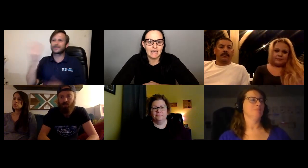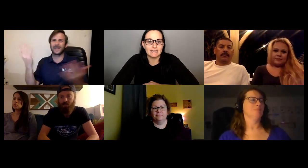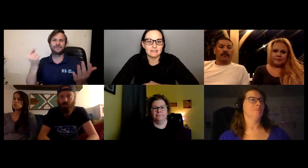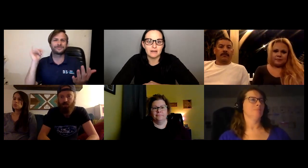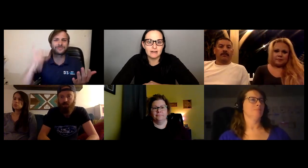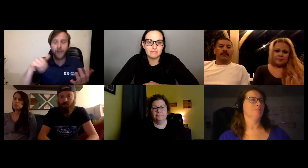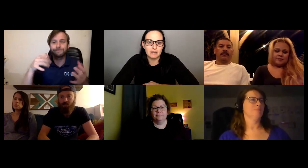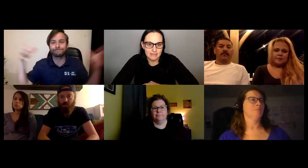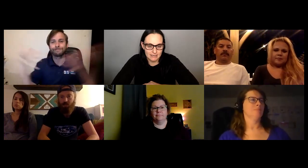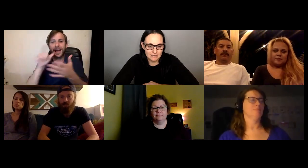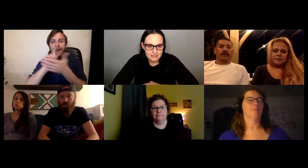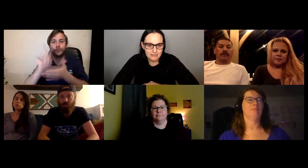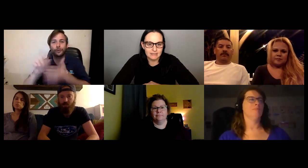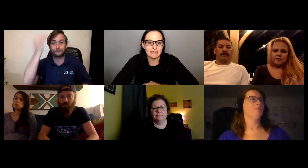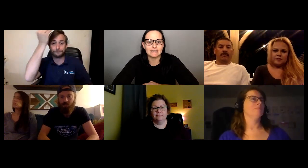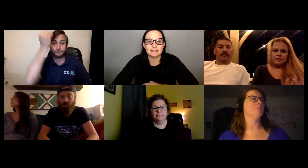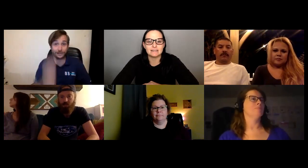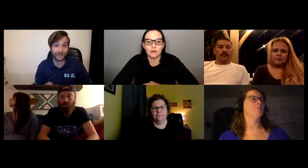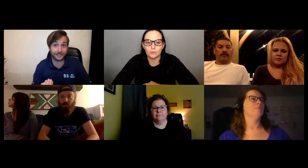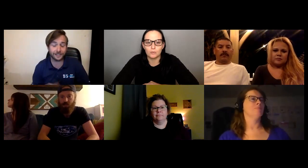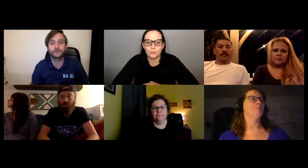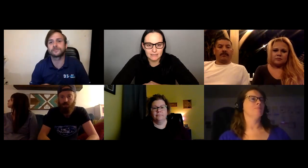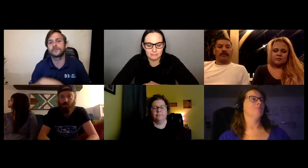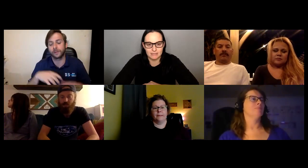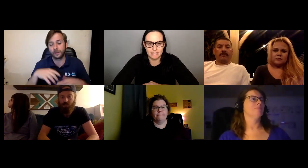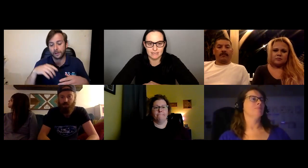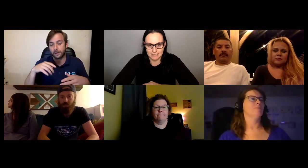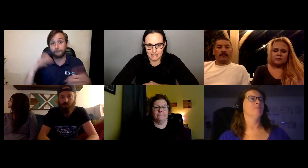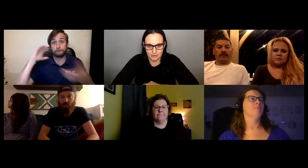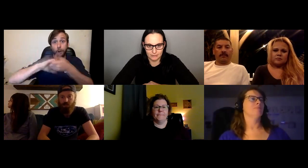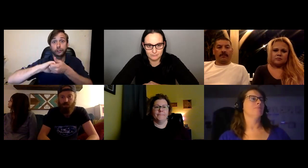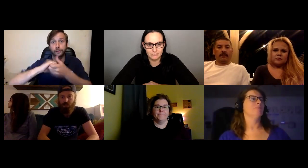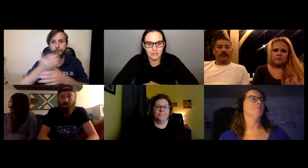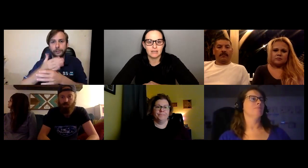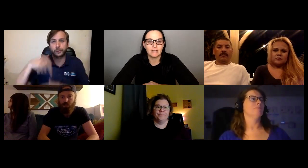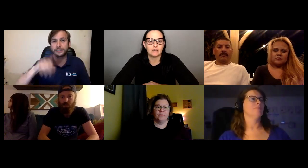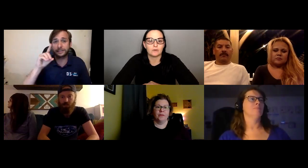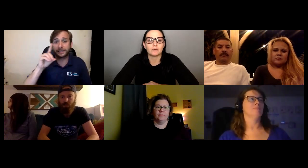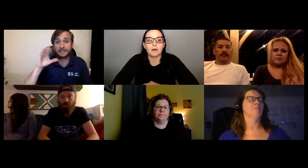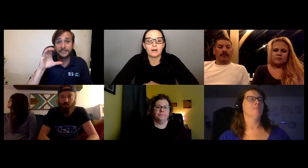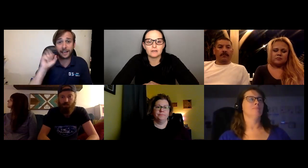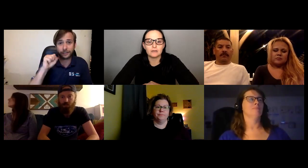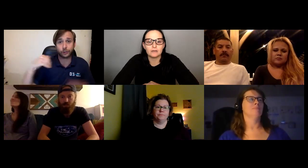and merry mondays is a weekly monday get together where we partnered